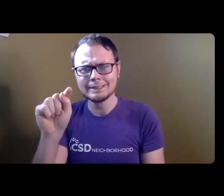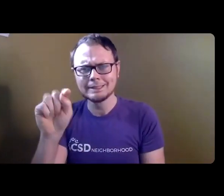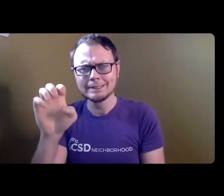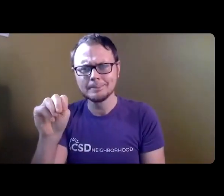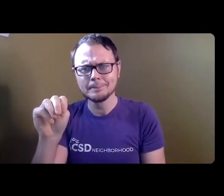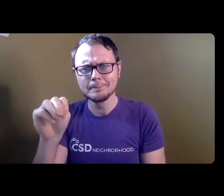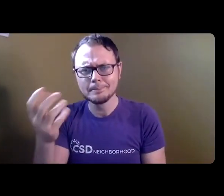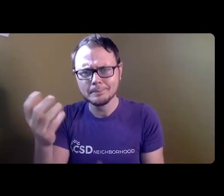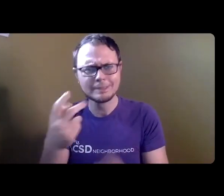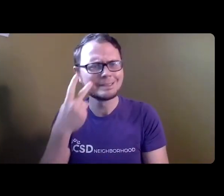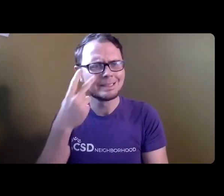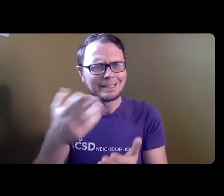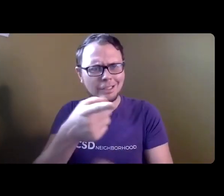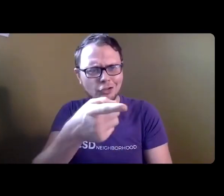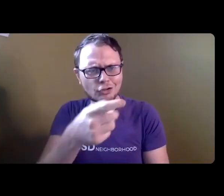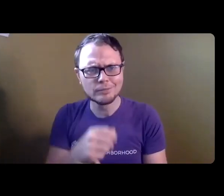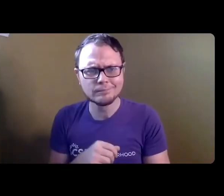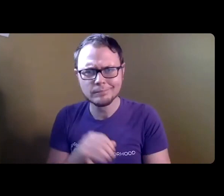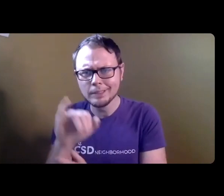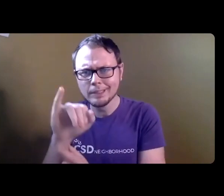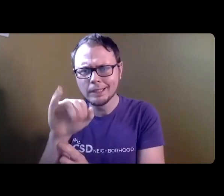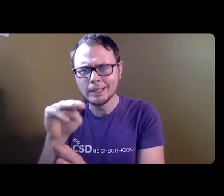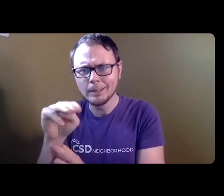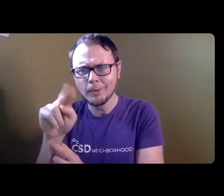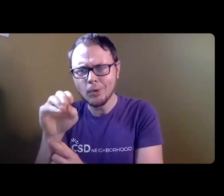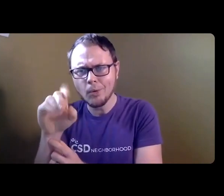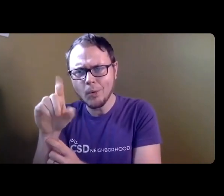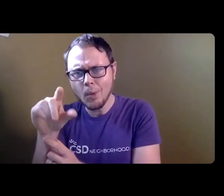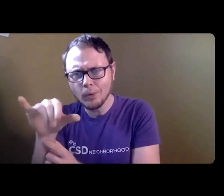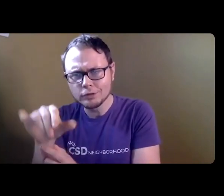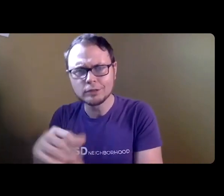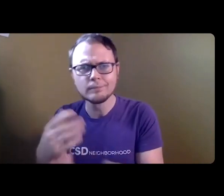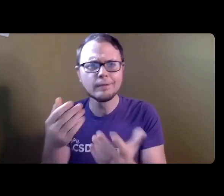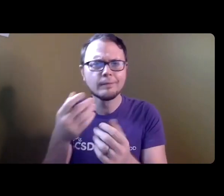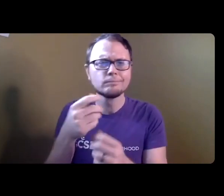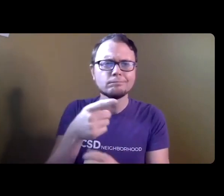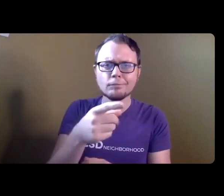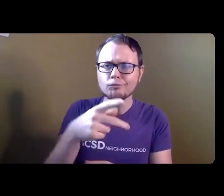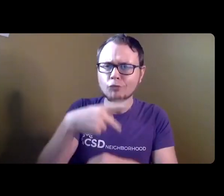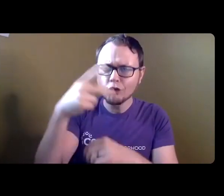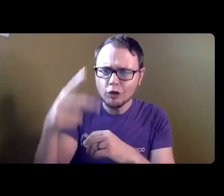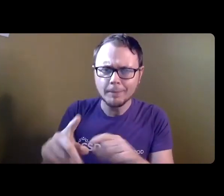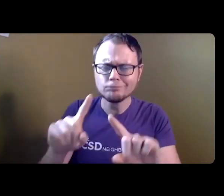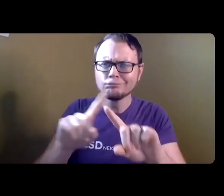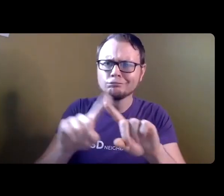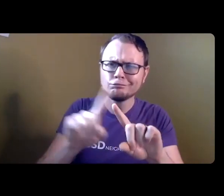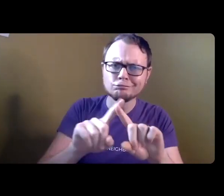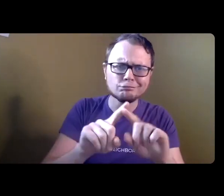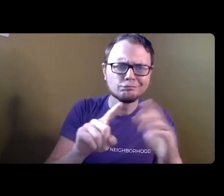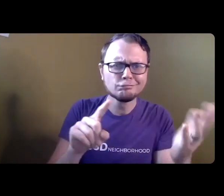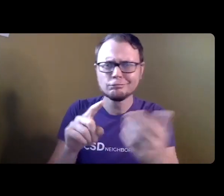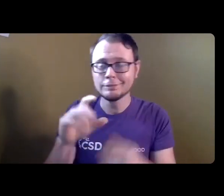We create tool kits that focus on STEM education. You can see a little bit about what they look like here.